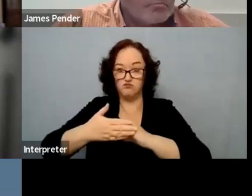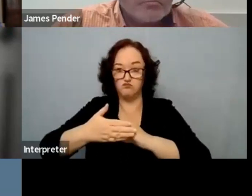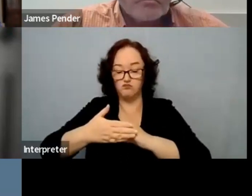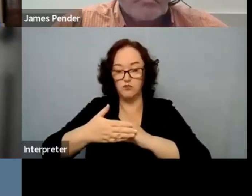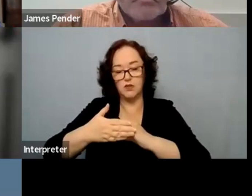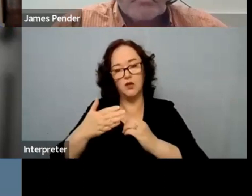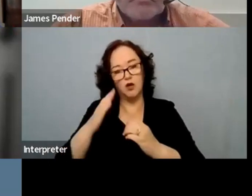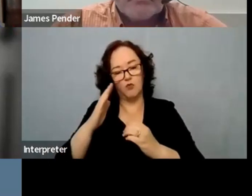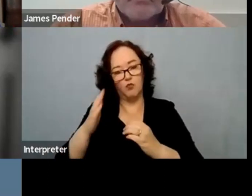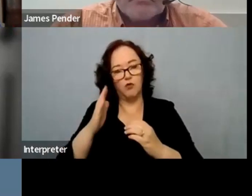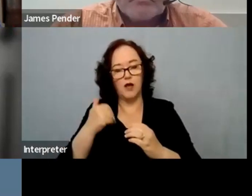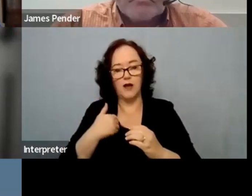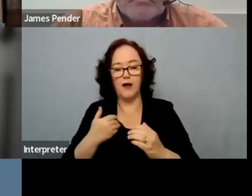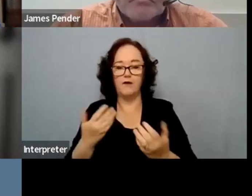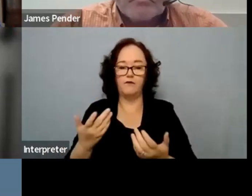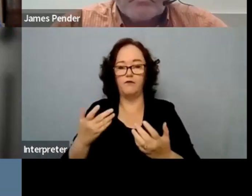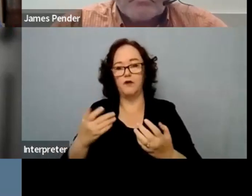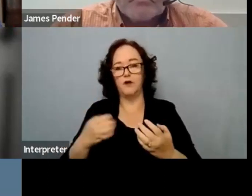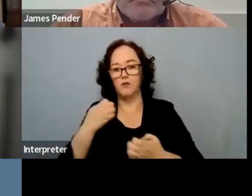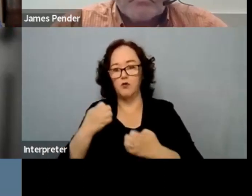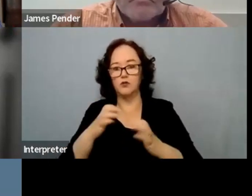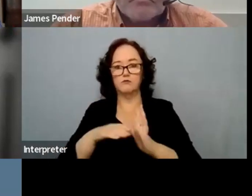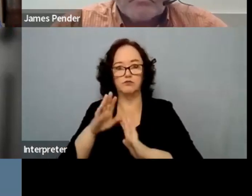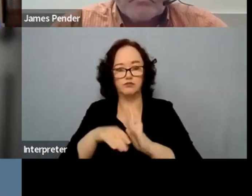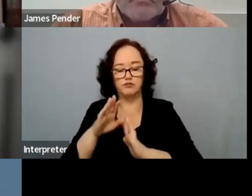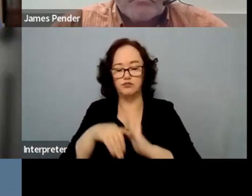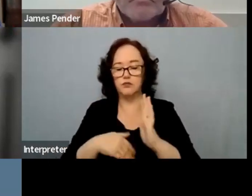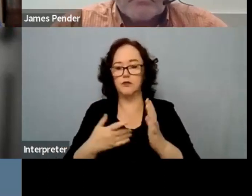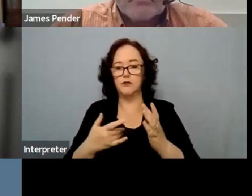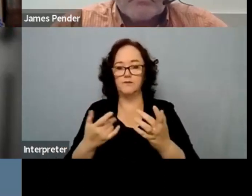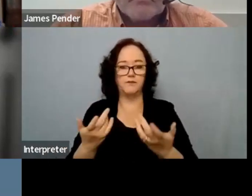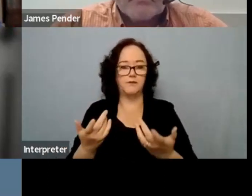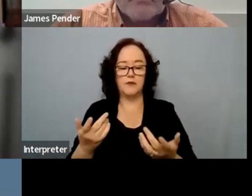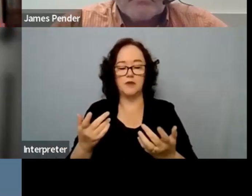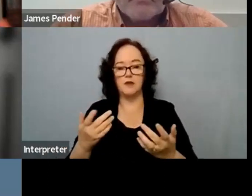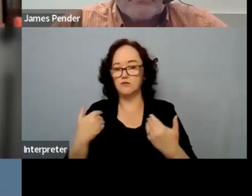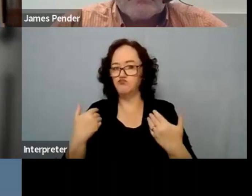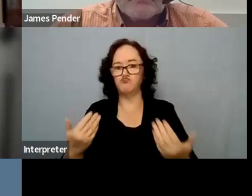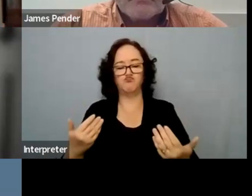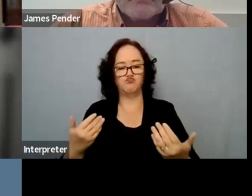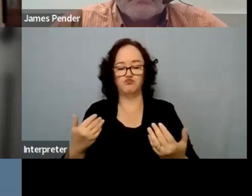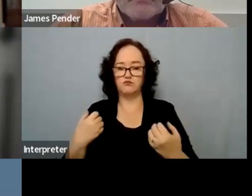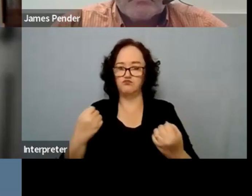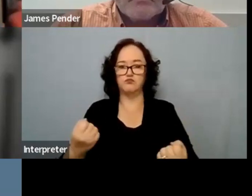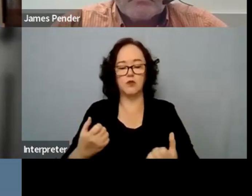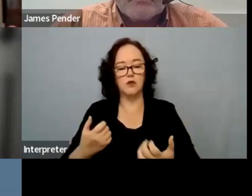disinhibition. And this is, in fact, what gets a lot of people into trouble with the law is